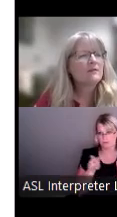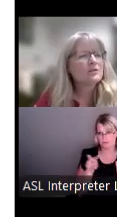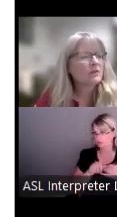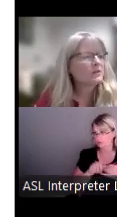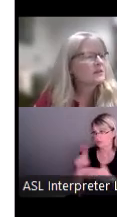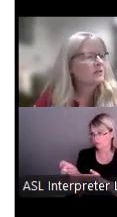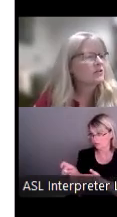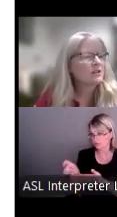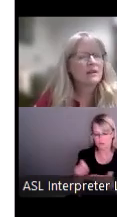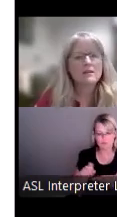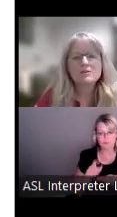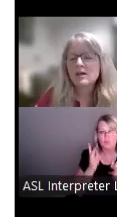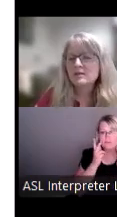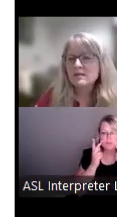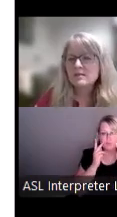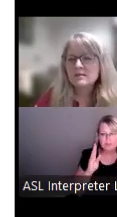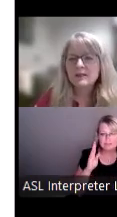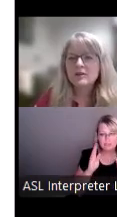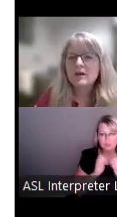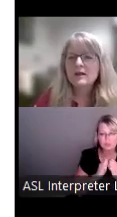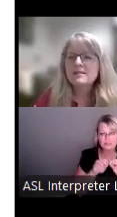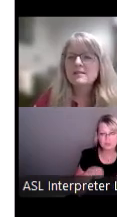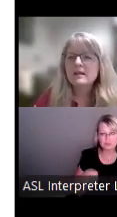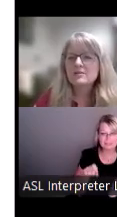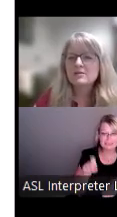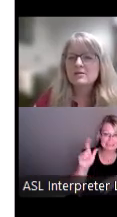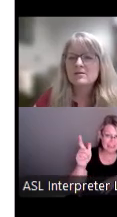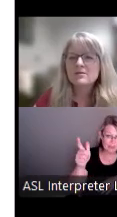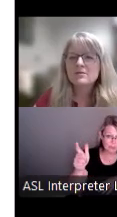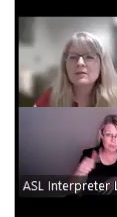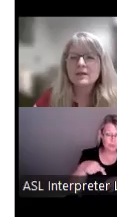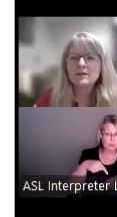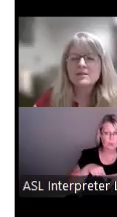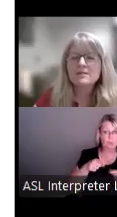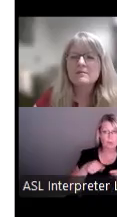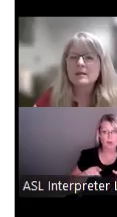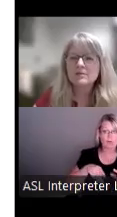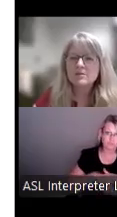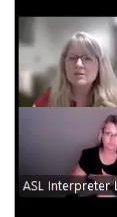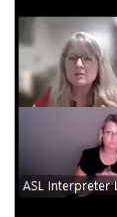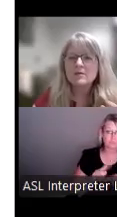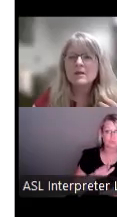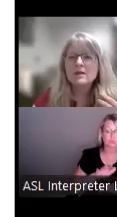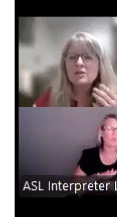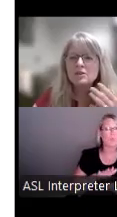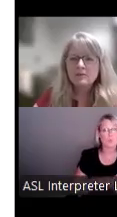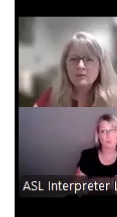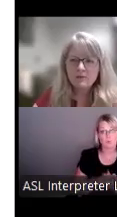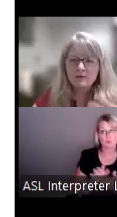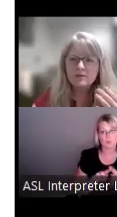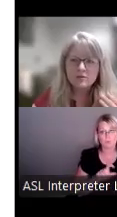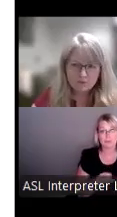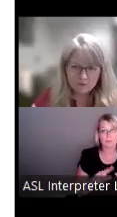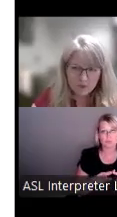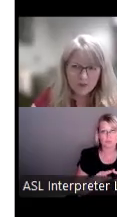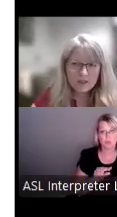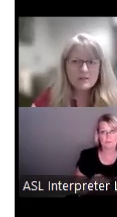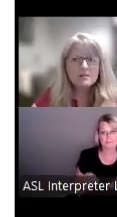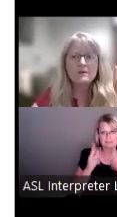the visual attention that a child needs later on as they enter their school years to be able to shift their visual focus